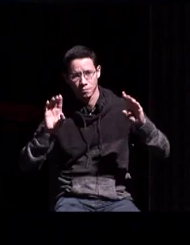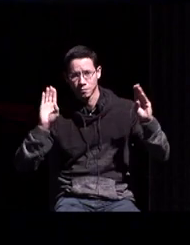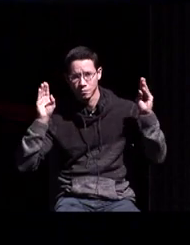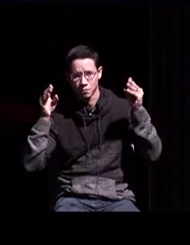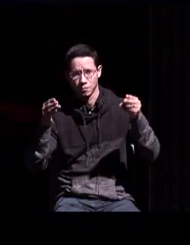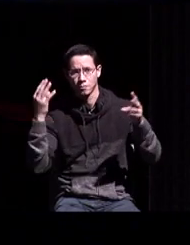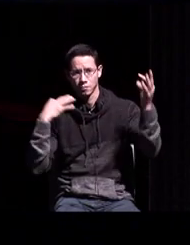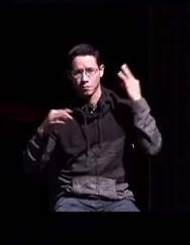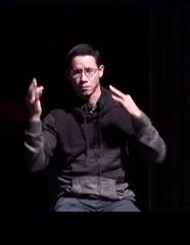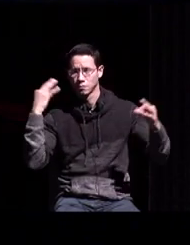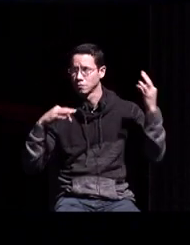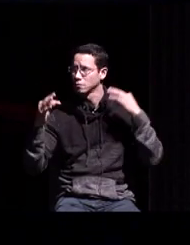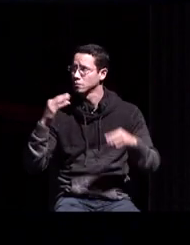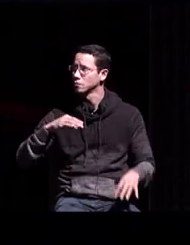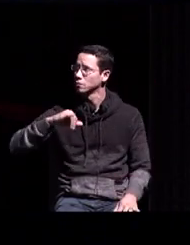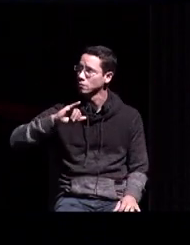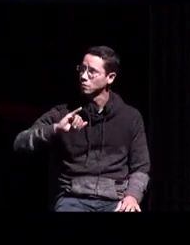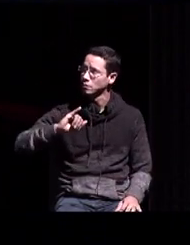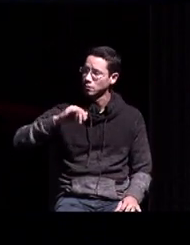IPEA, for example, is an institution